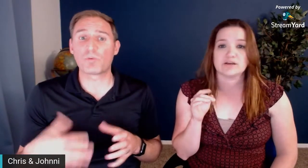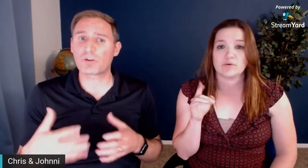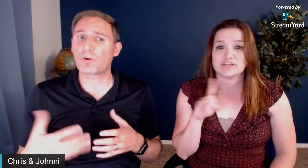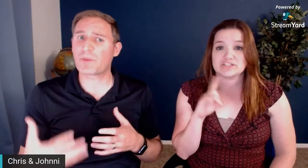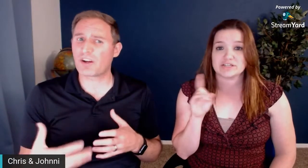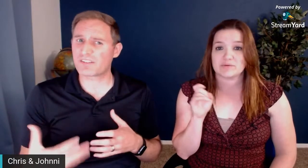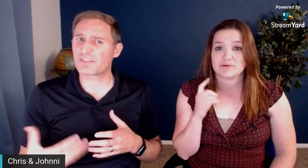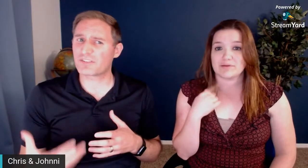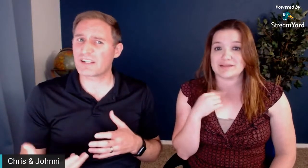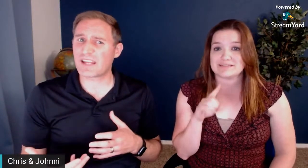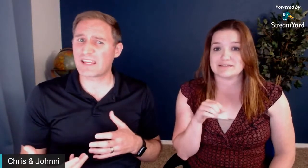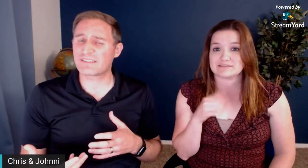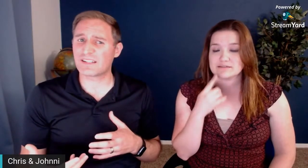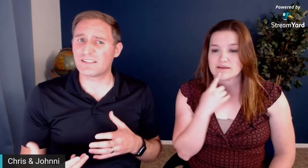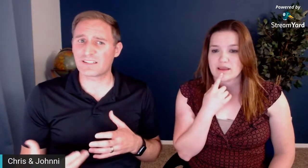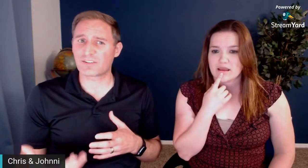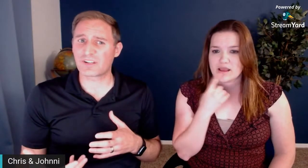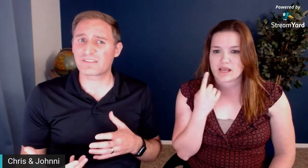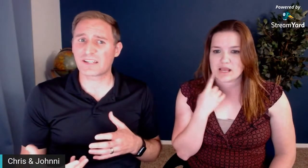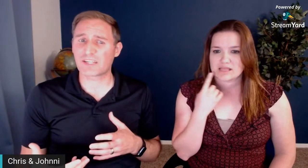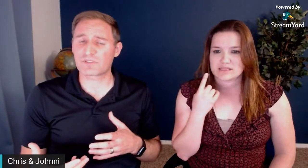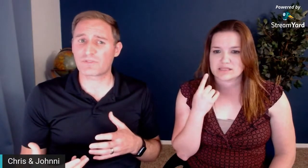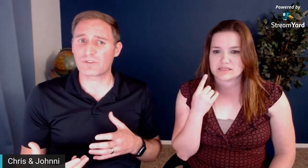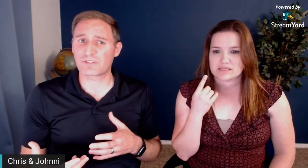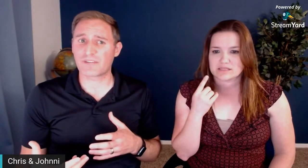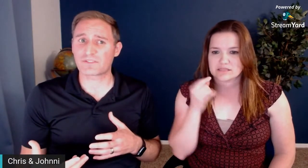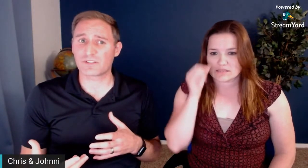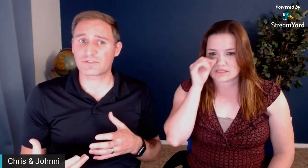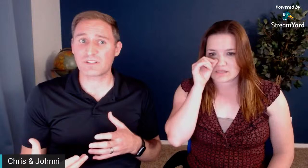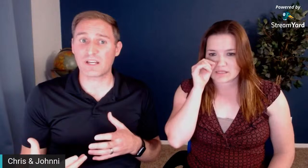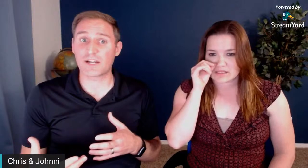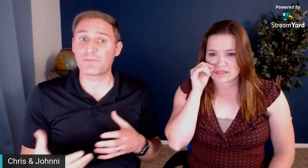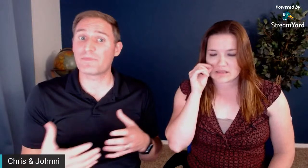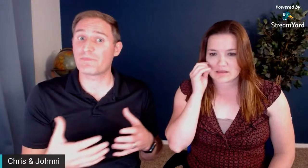more and more parents are learning asl and learning sign language for their deaf children um